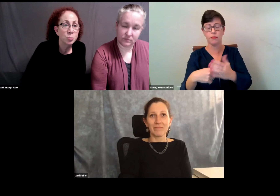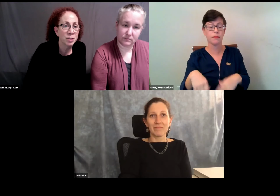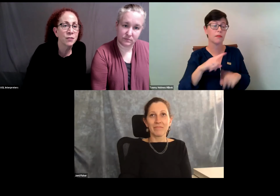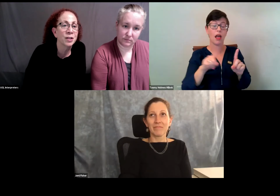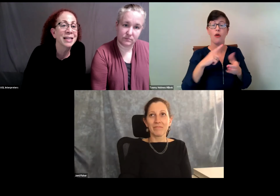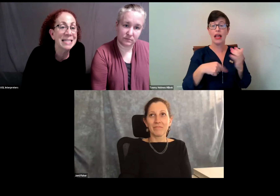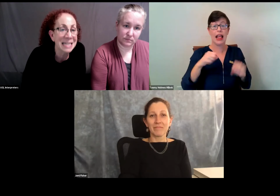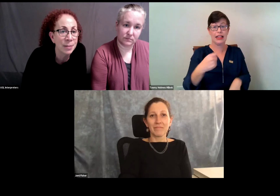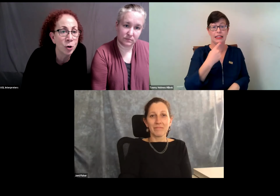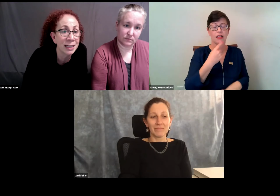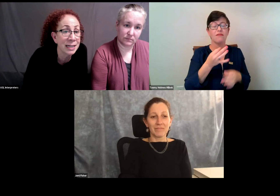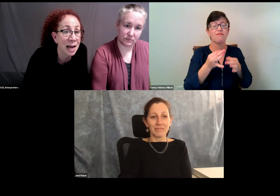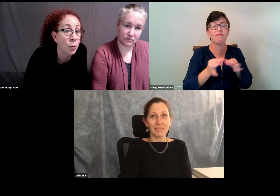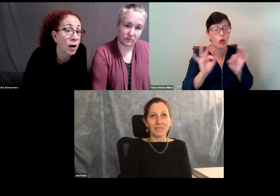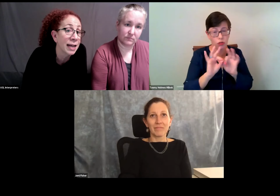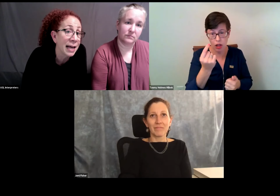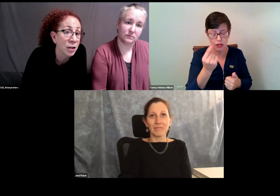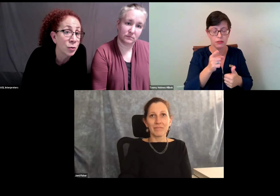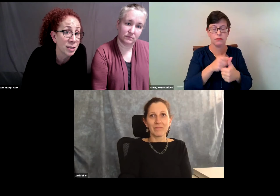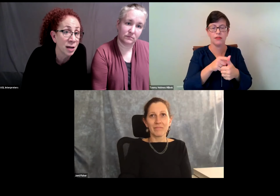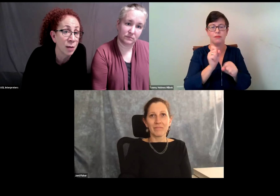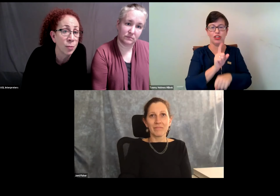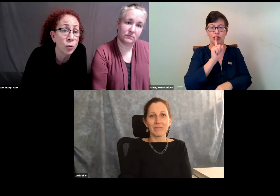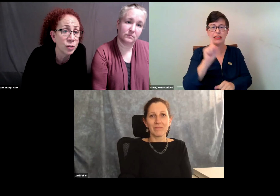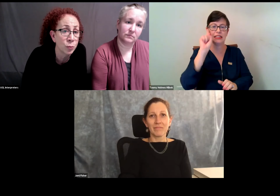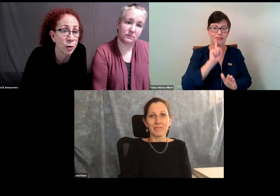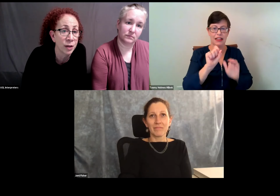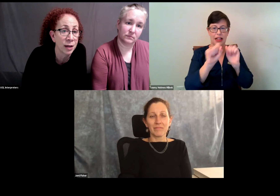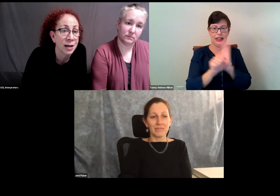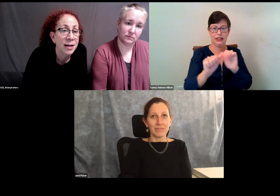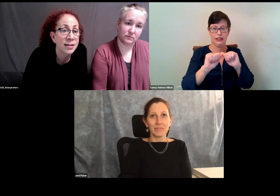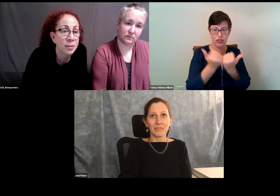Specifically, the team on lead K, but what I can tell you this time, the most important thing is to